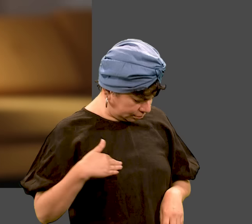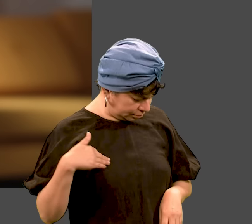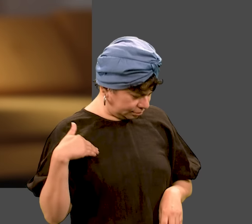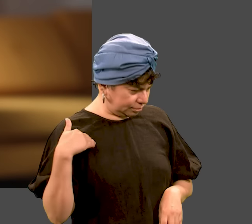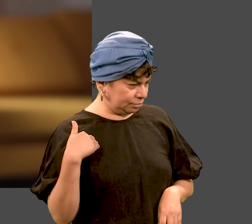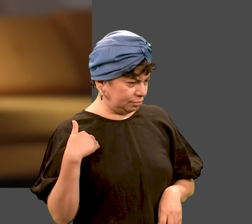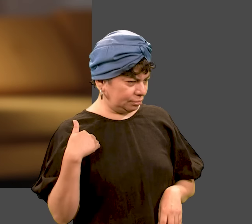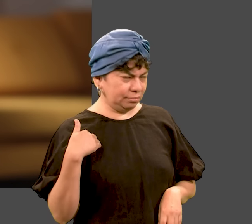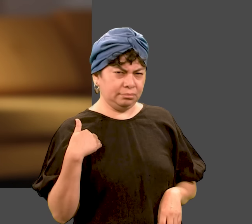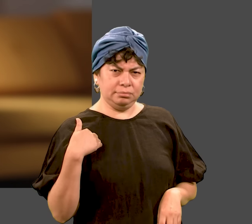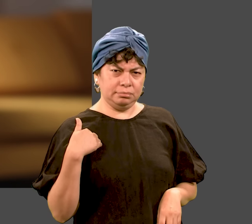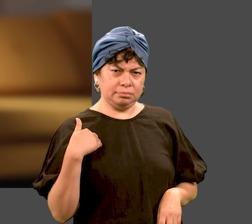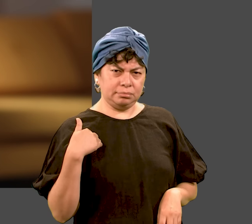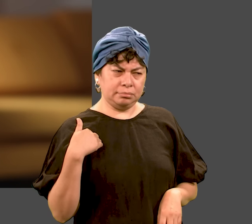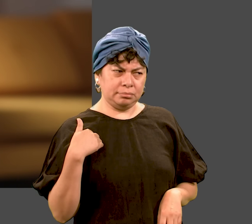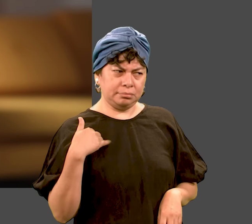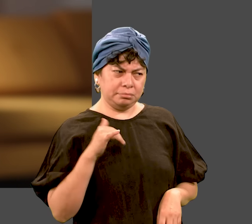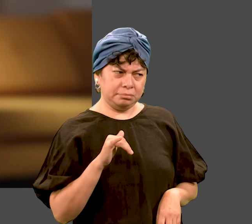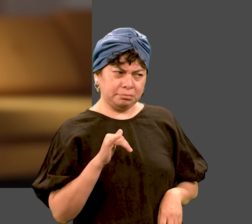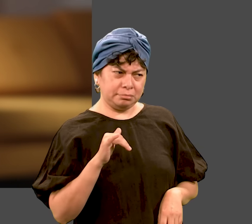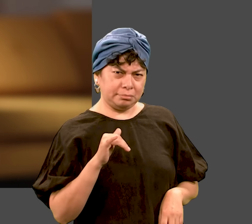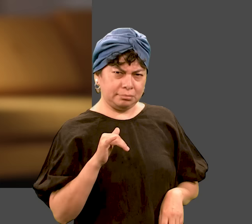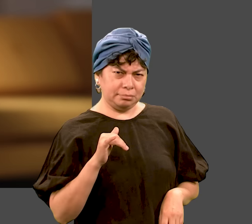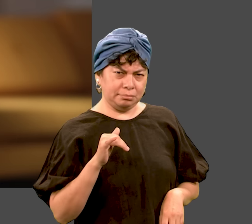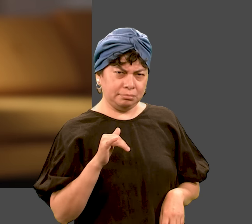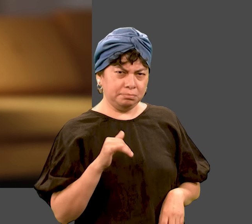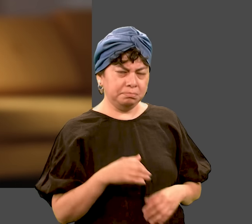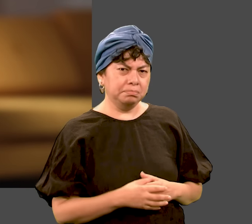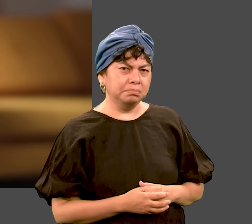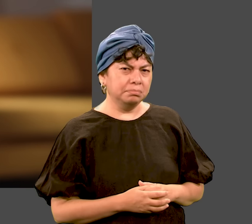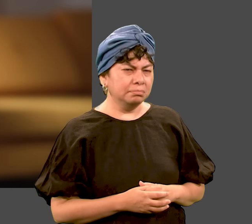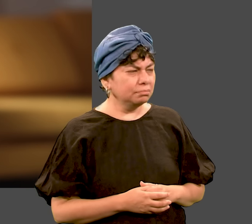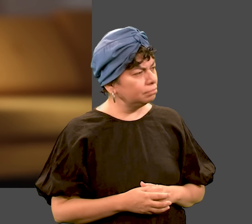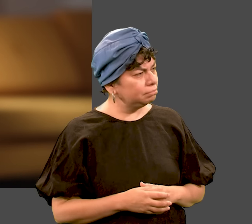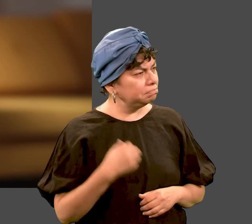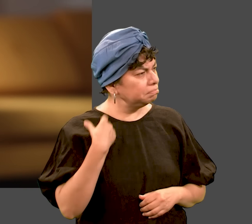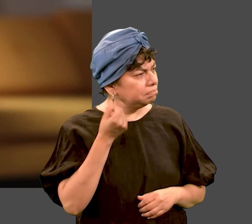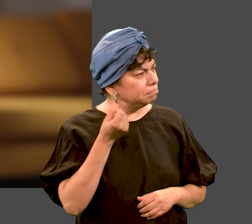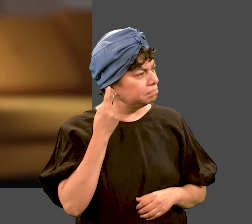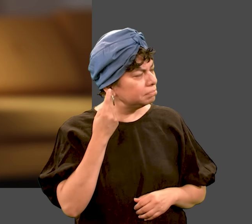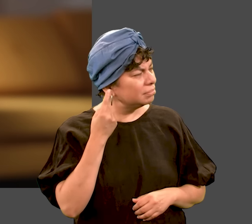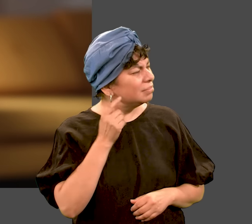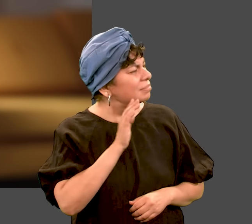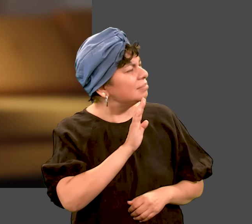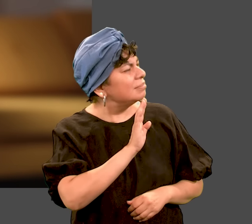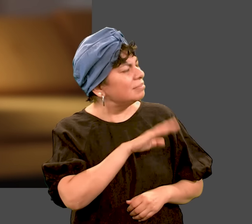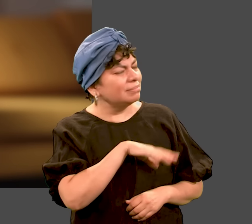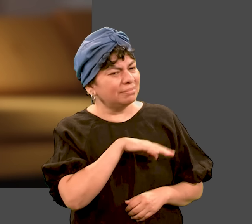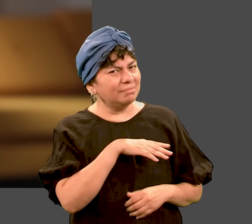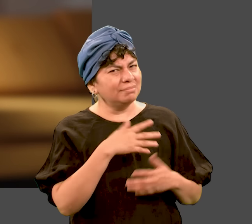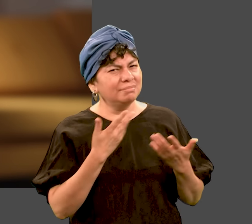the shape of like a semicircle from my left shoulder to my right shoulder and I didn't understand.